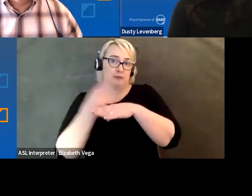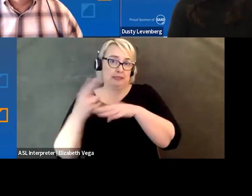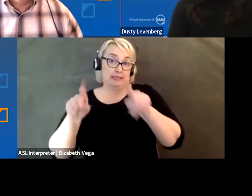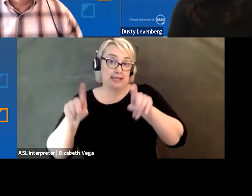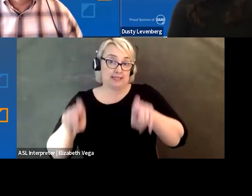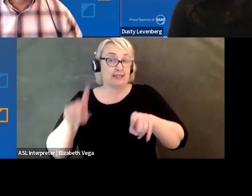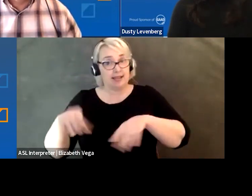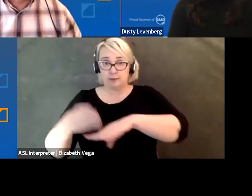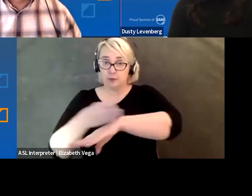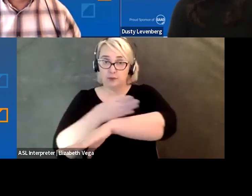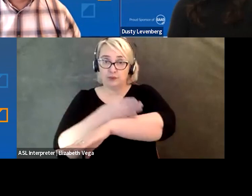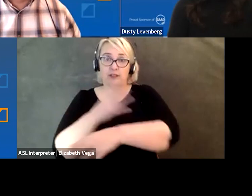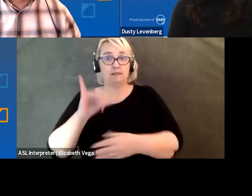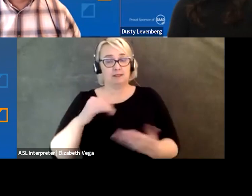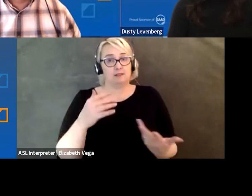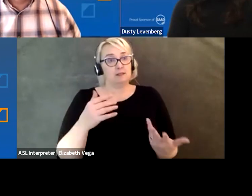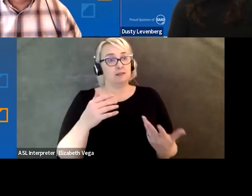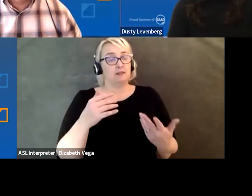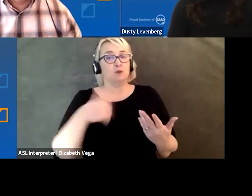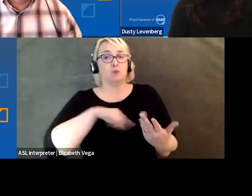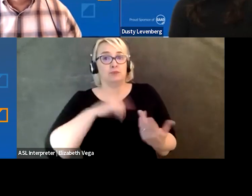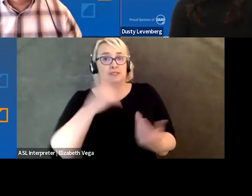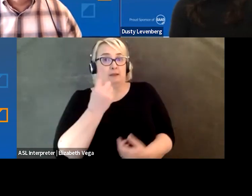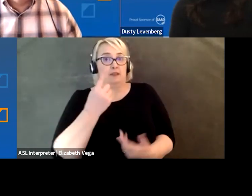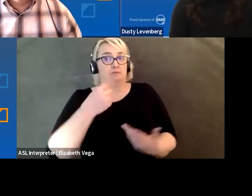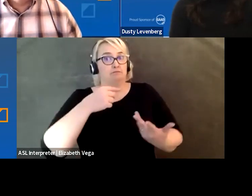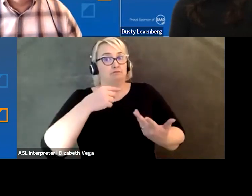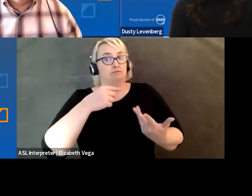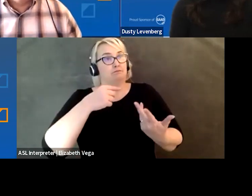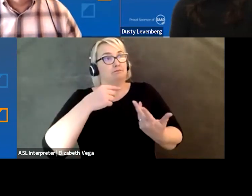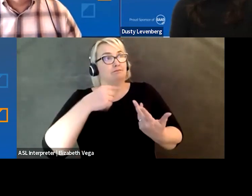You know, we'll see over the next years what progresses.